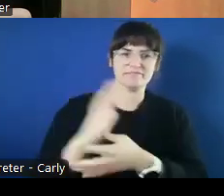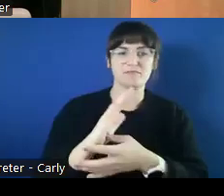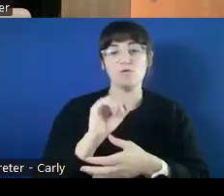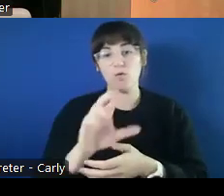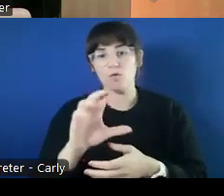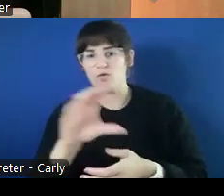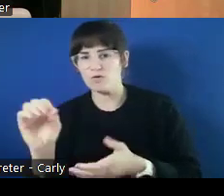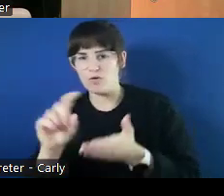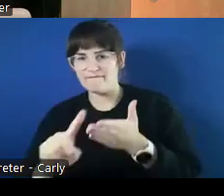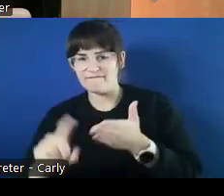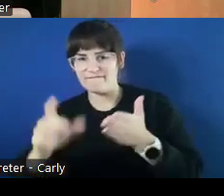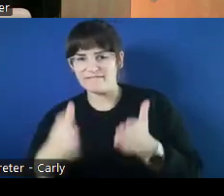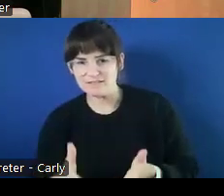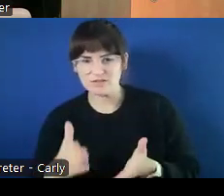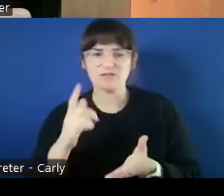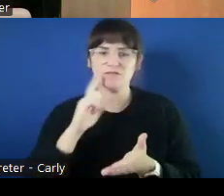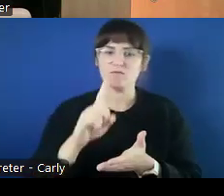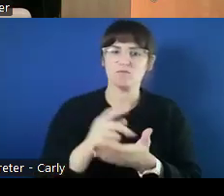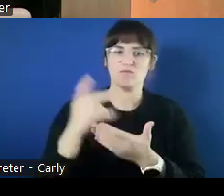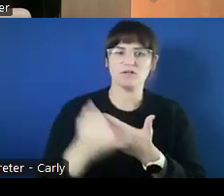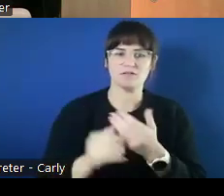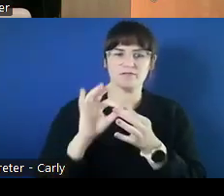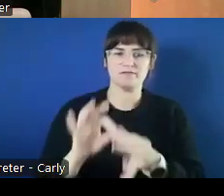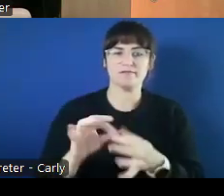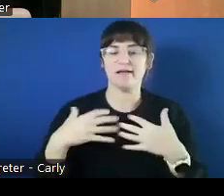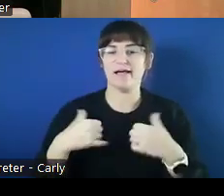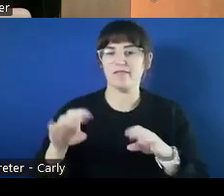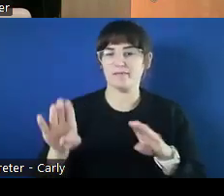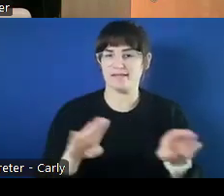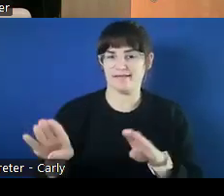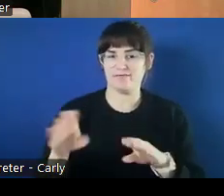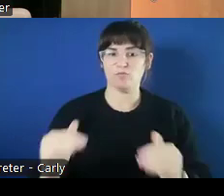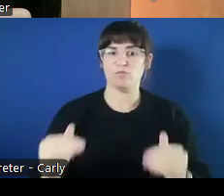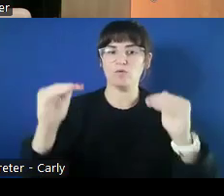related to health behavior promotion or use of collaborative care to better identify and treat